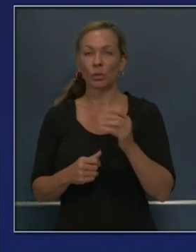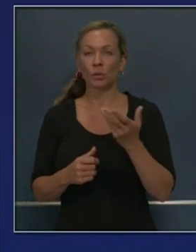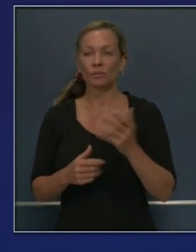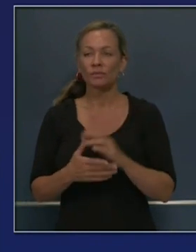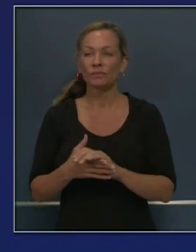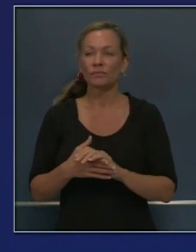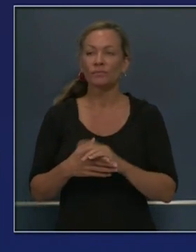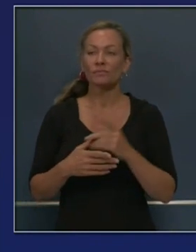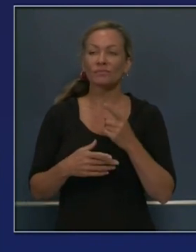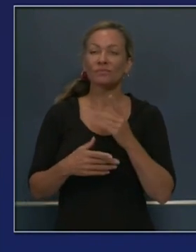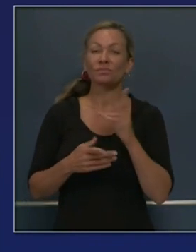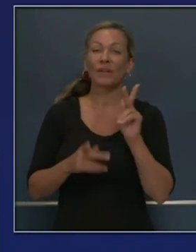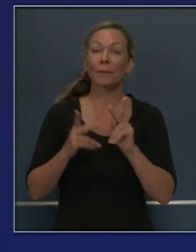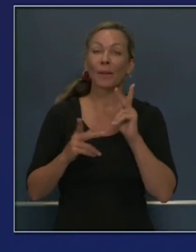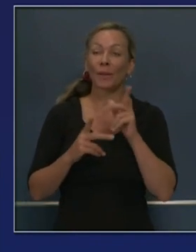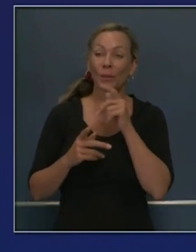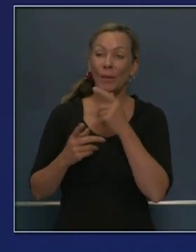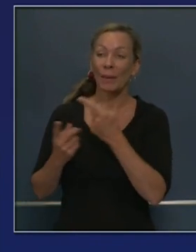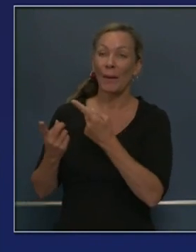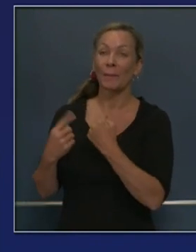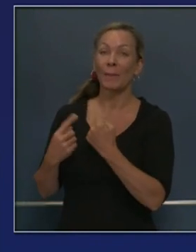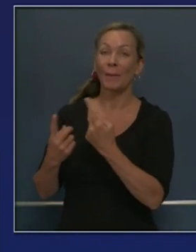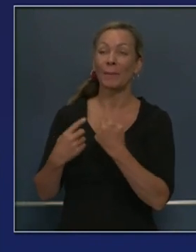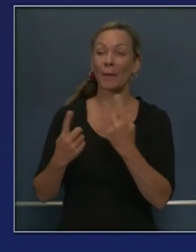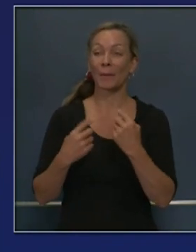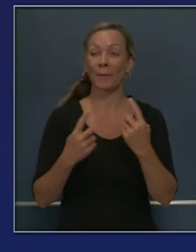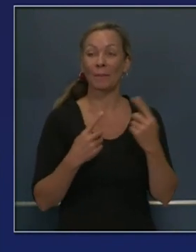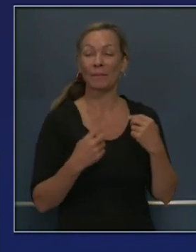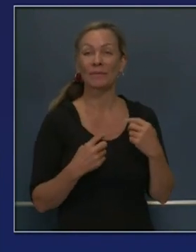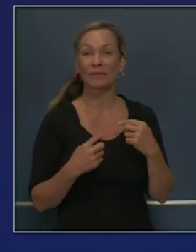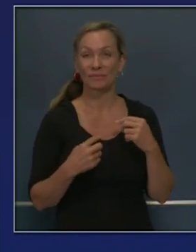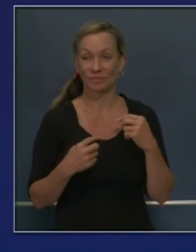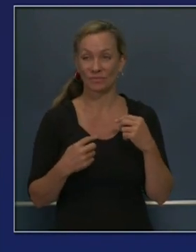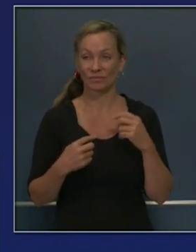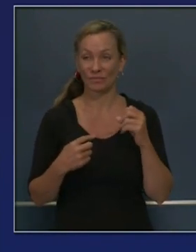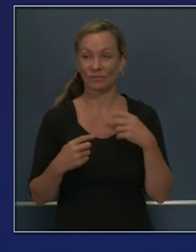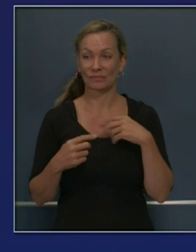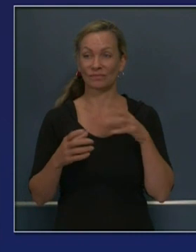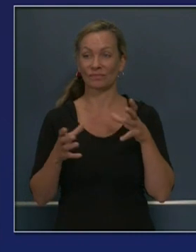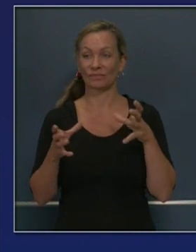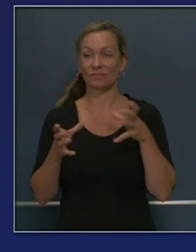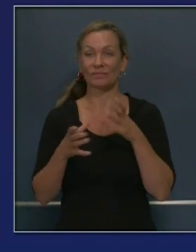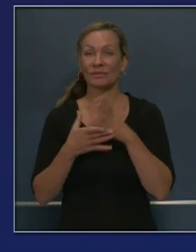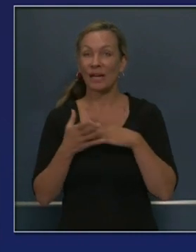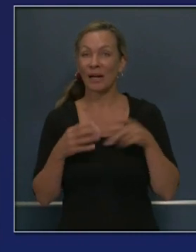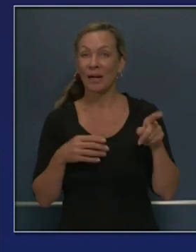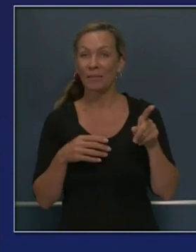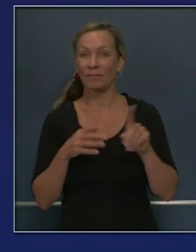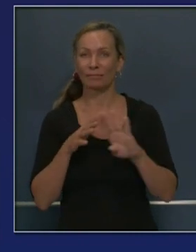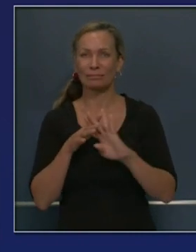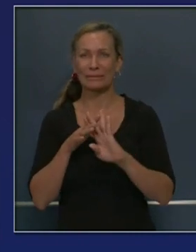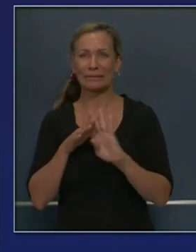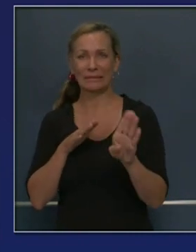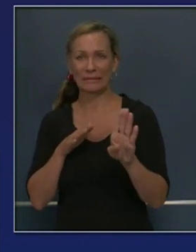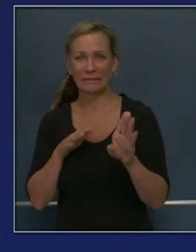BEEN MADE. NO LONGER ARE WE JUST BRINGING PEOPLE INTO CONGREGANT FACILITIES, WE ARE BRINGING PEOPLE INTO NON-CONGREGANT SETTINGS. THE MAJORITY OF PEOPLE THAT